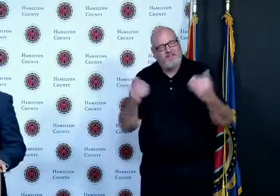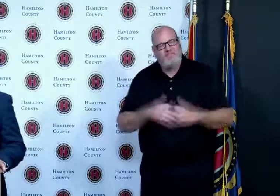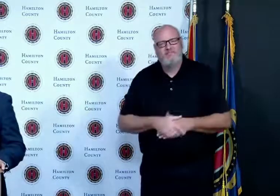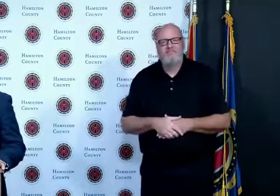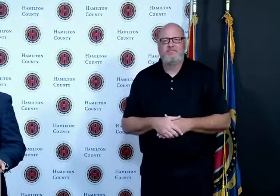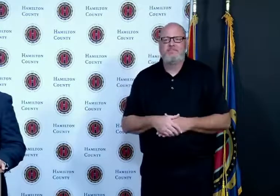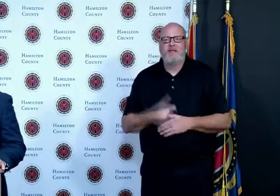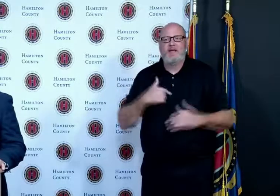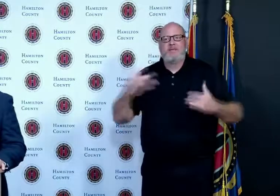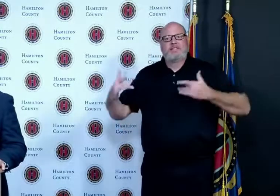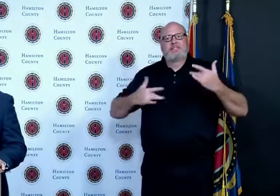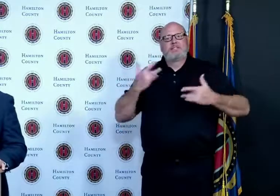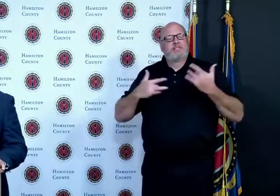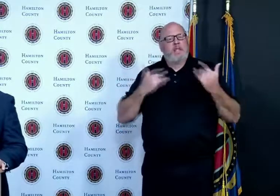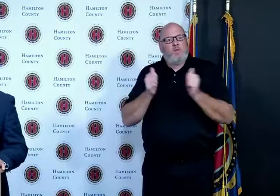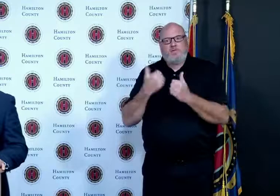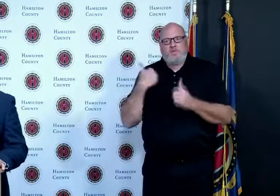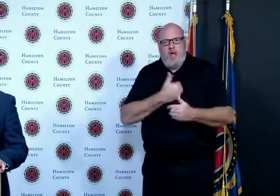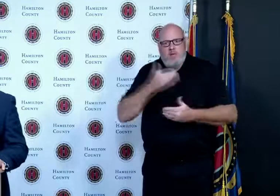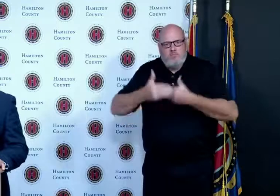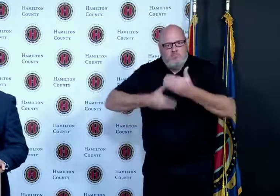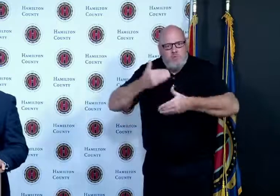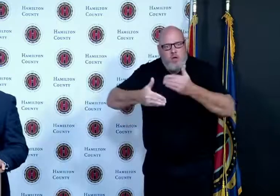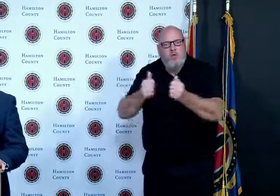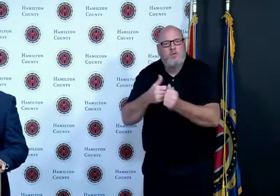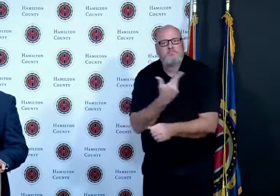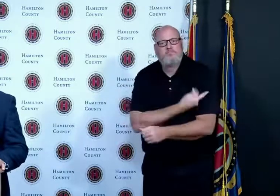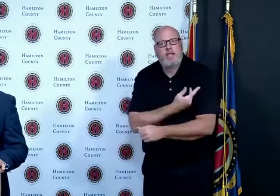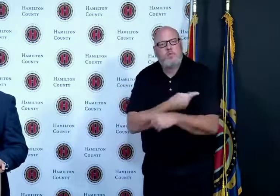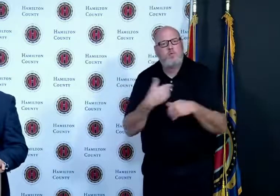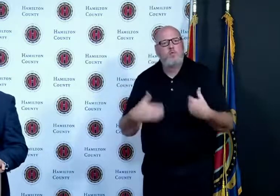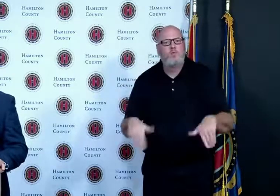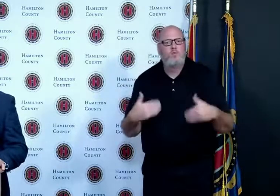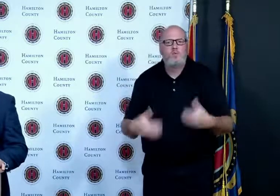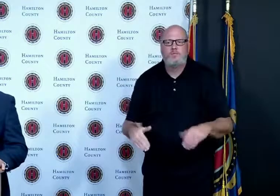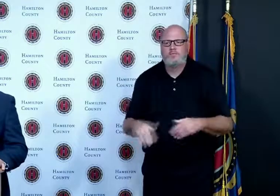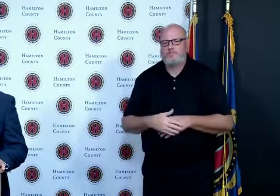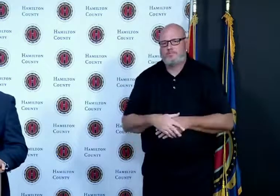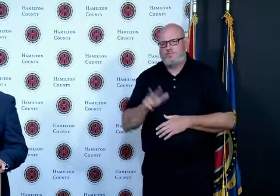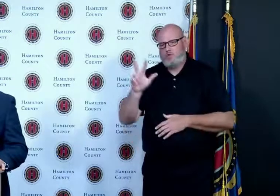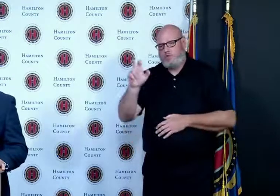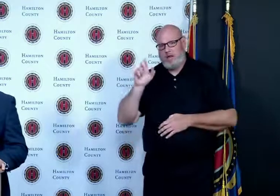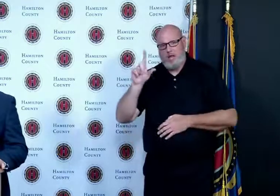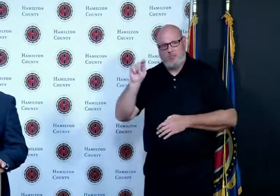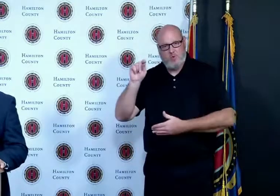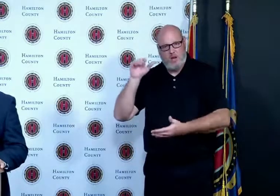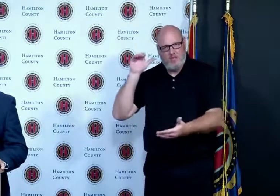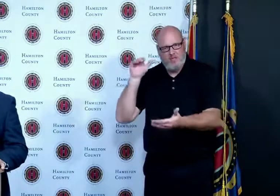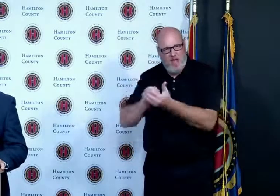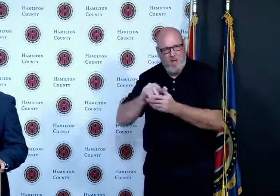are making with our vaccination campaign over 320,000 Hamilton County residents have been vaccinated